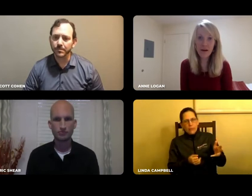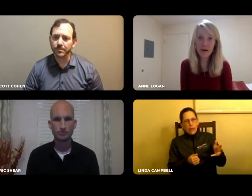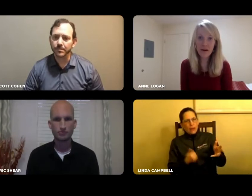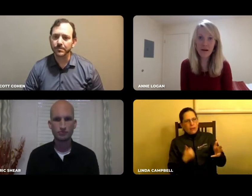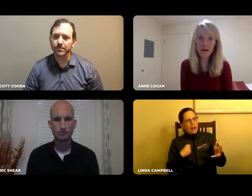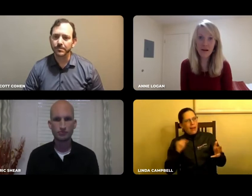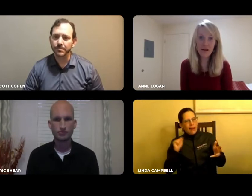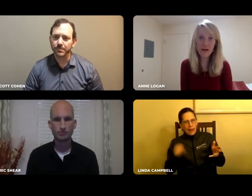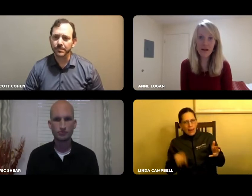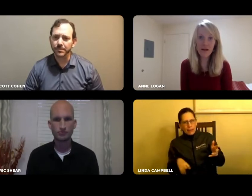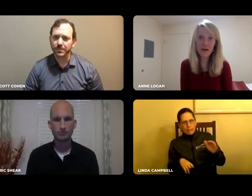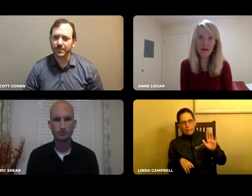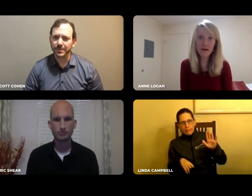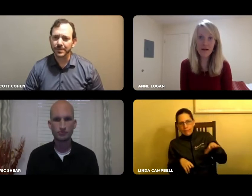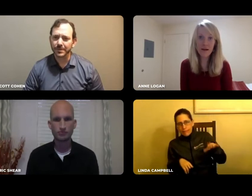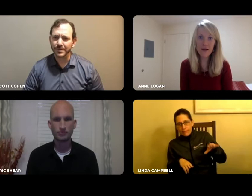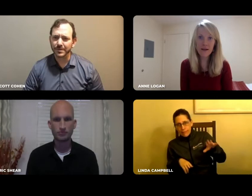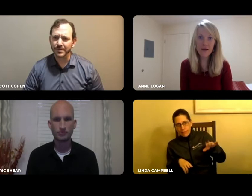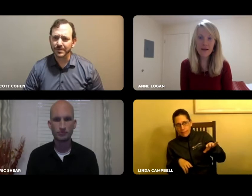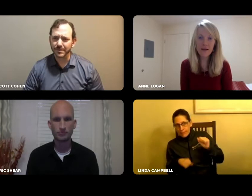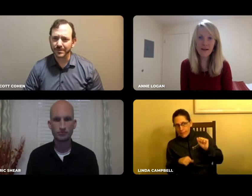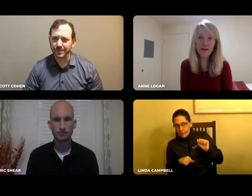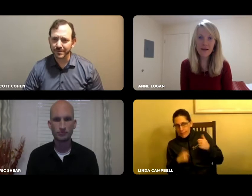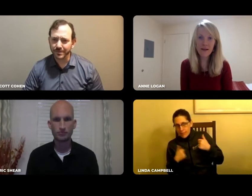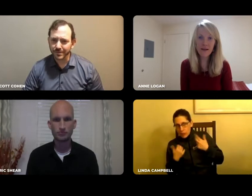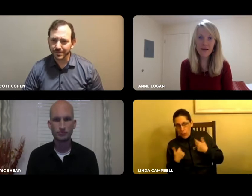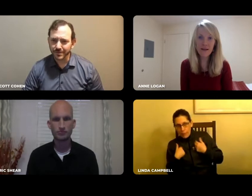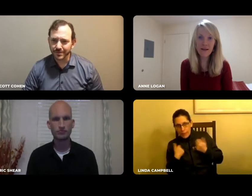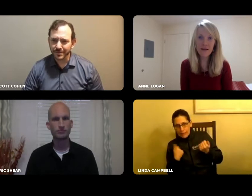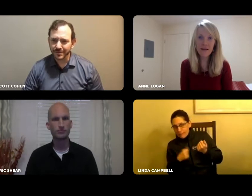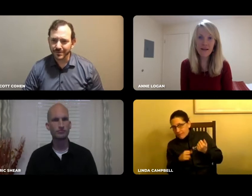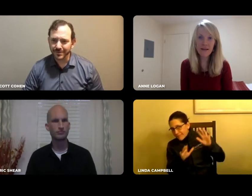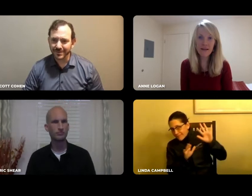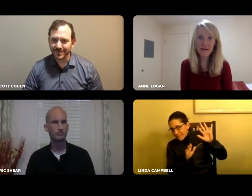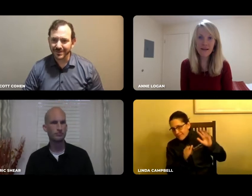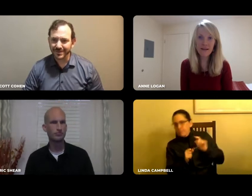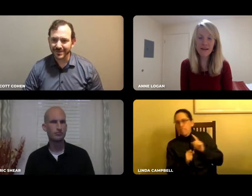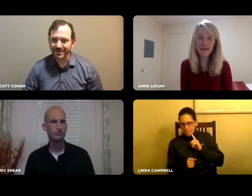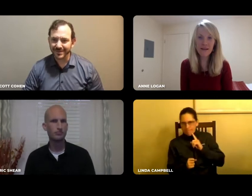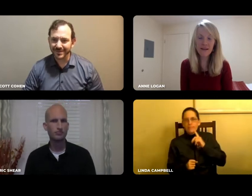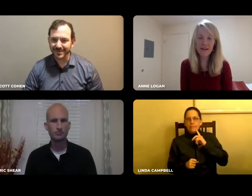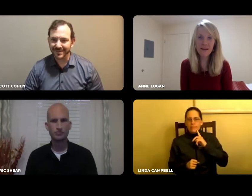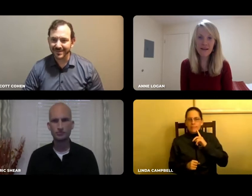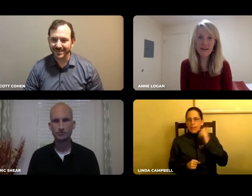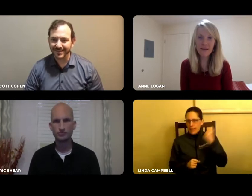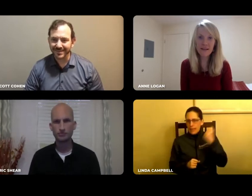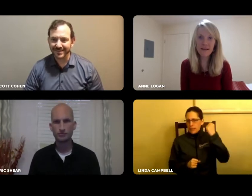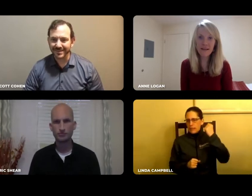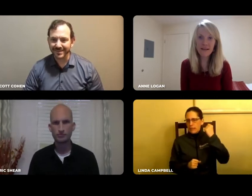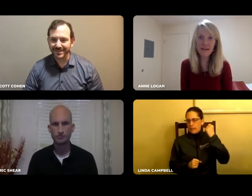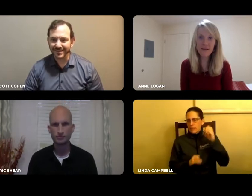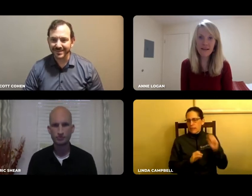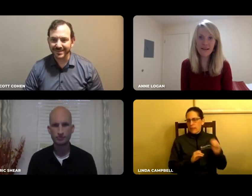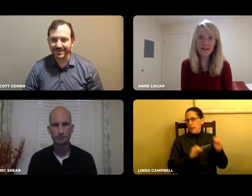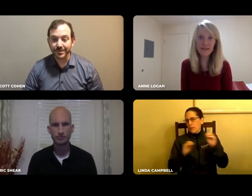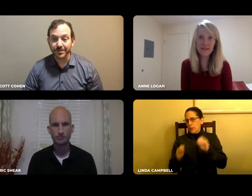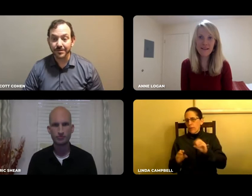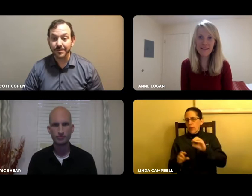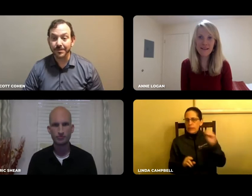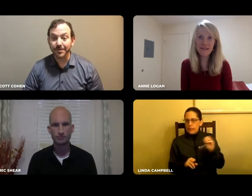I asked him if he needed help. The answer was yes.